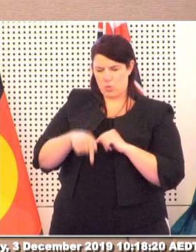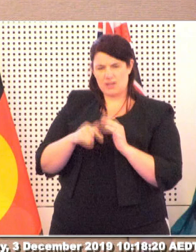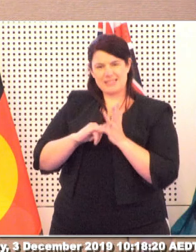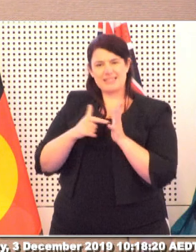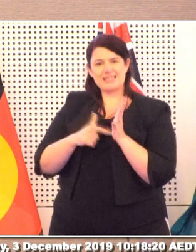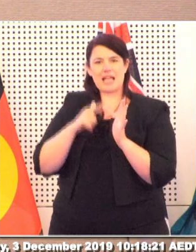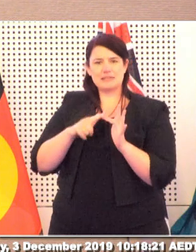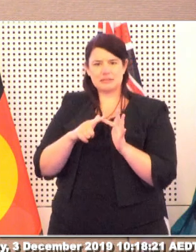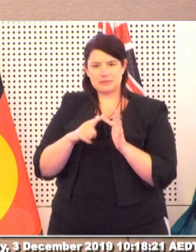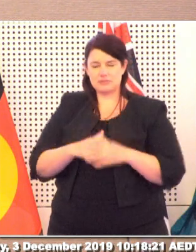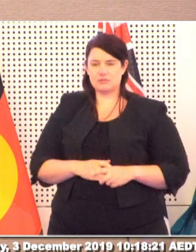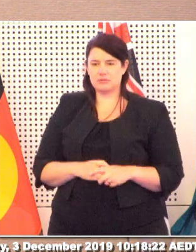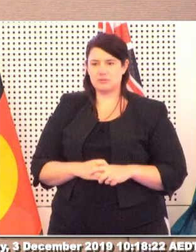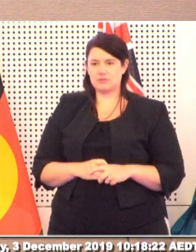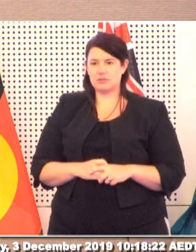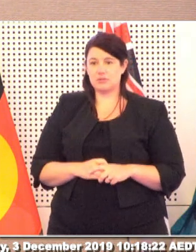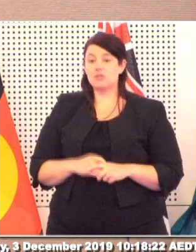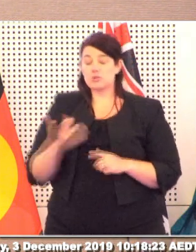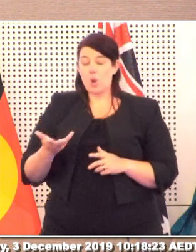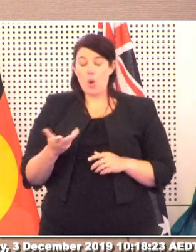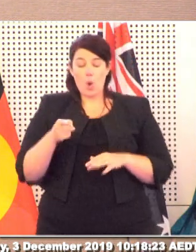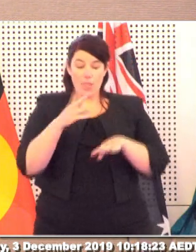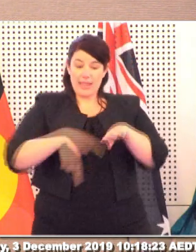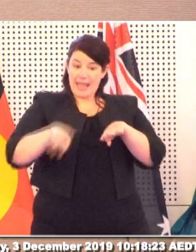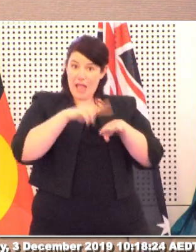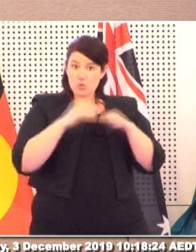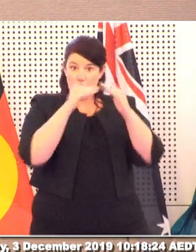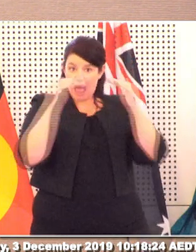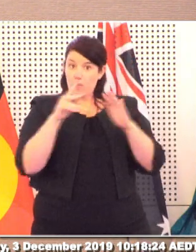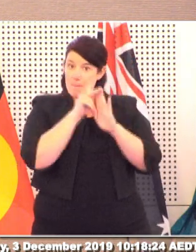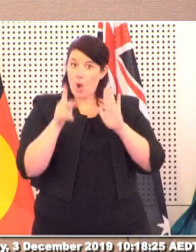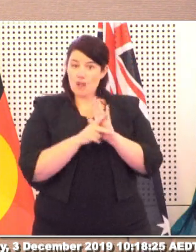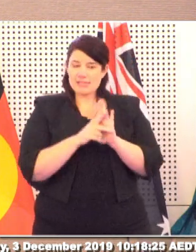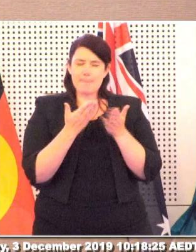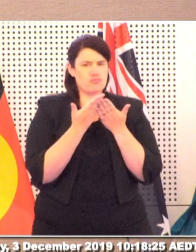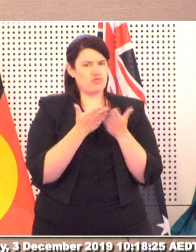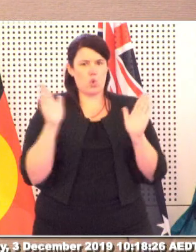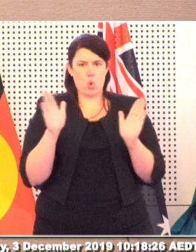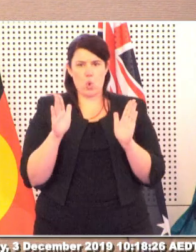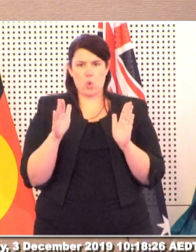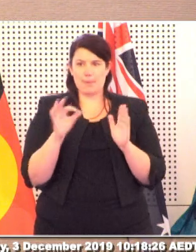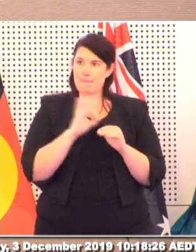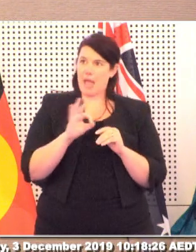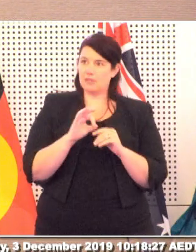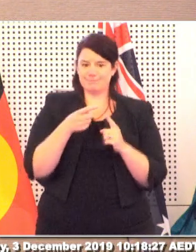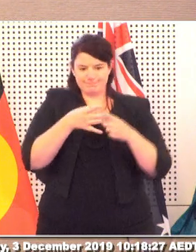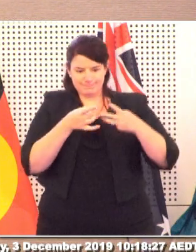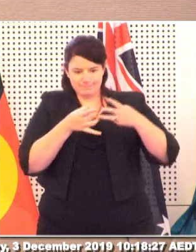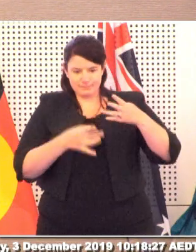So the national level policies were quite broad but there wasn’t really they were not really attached to significant funding.